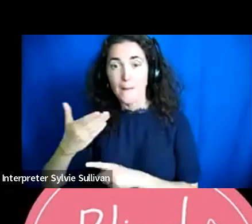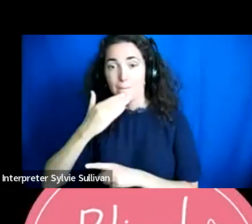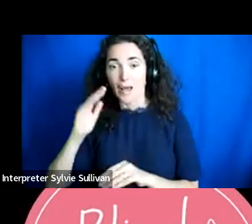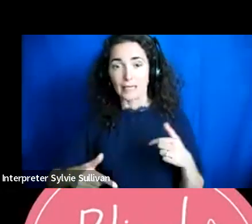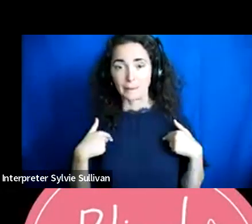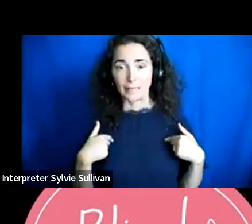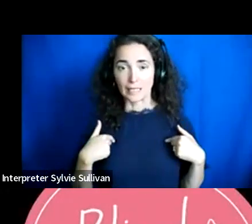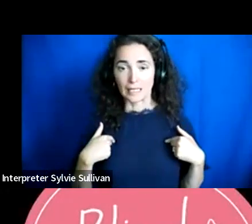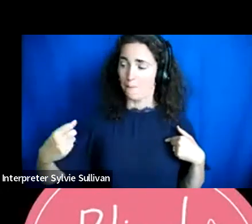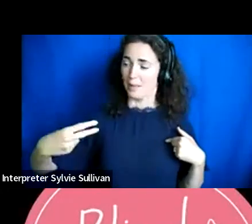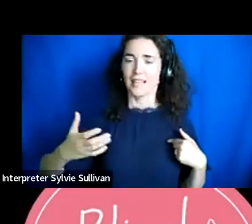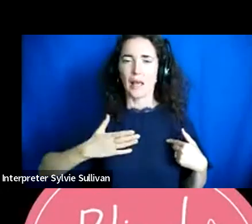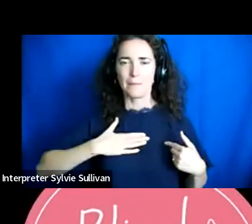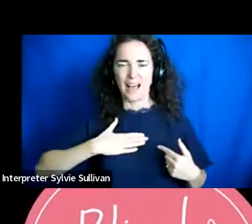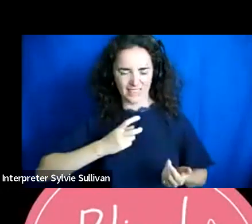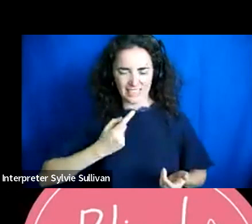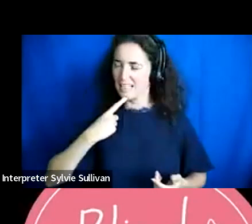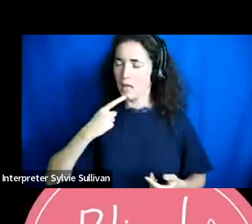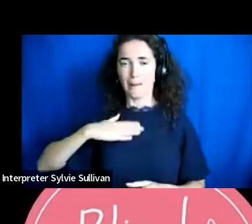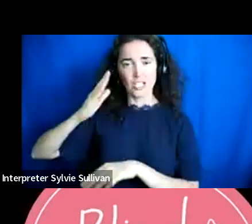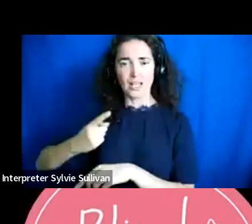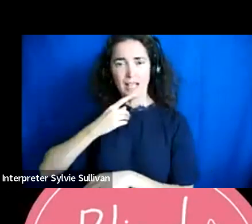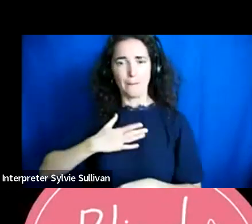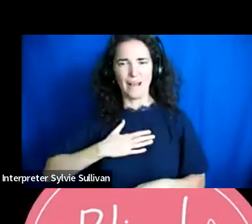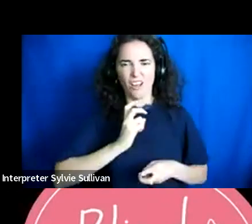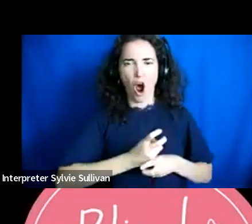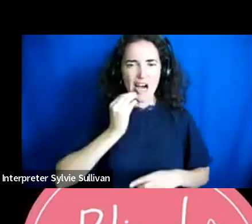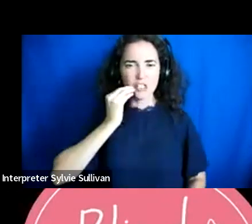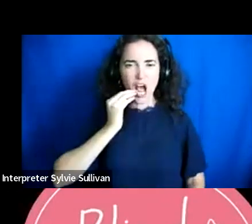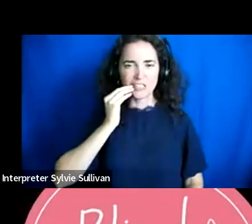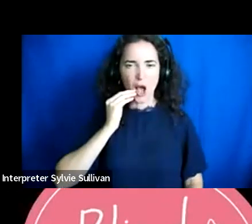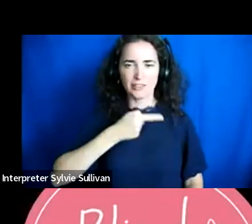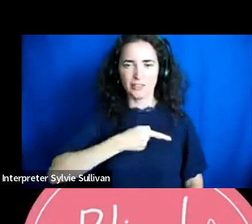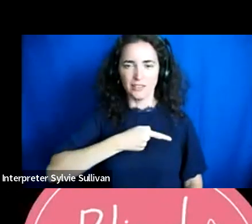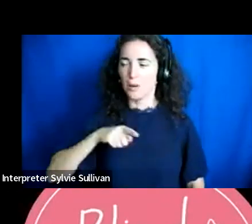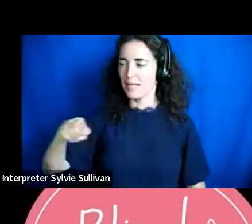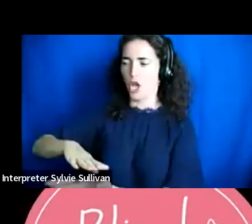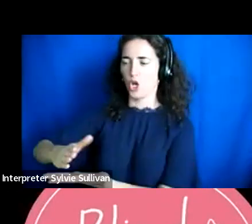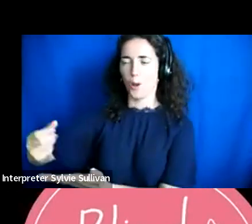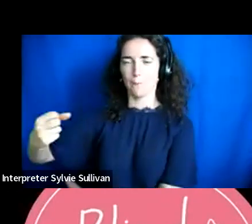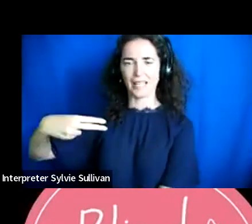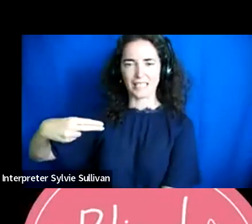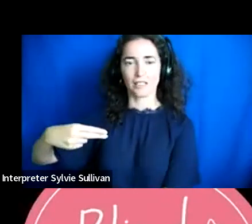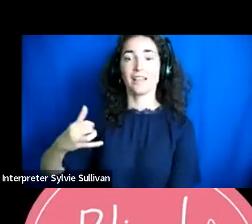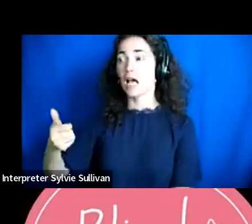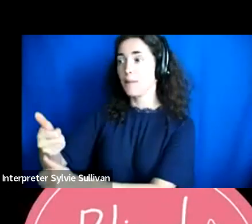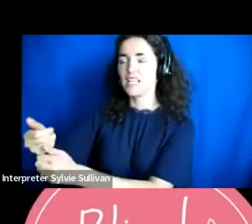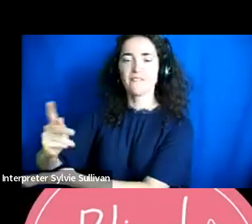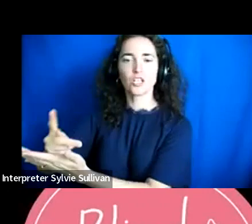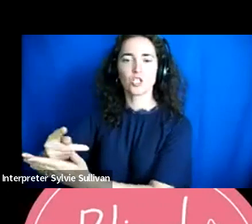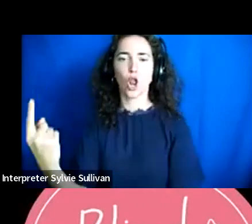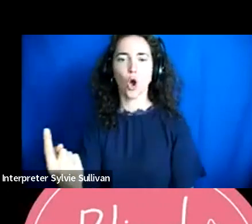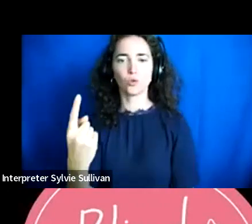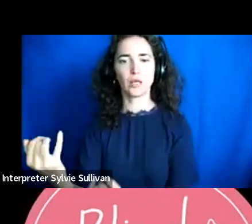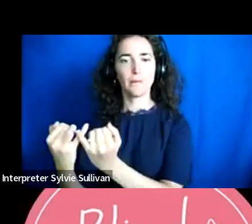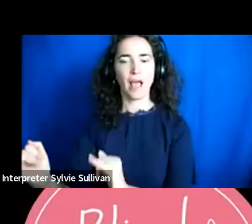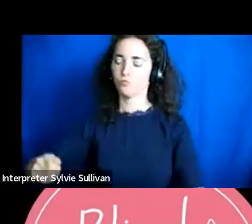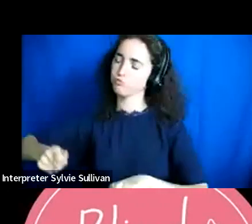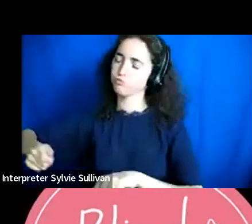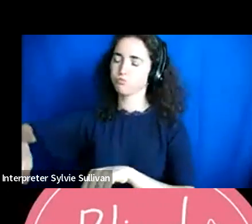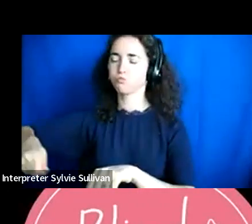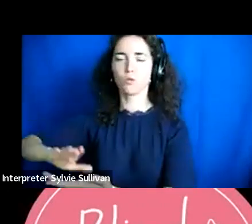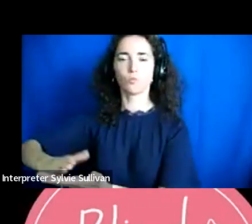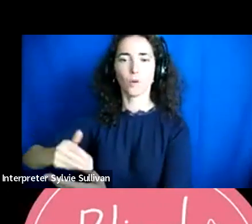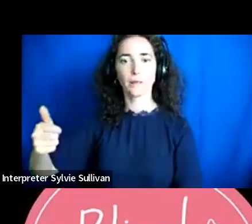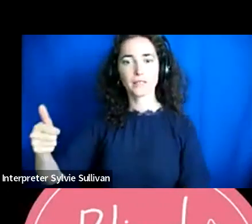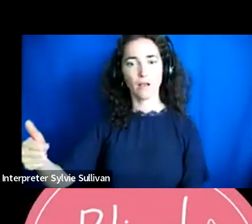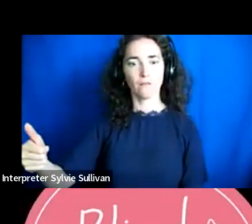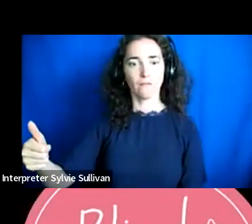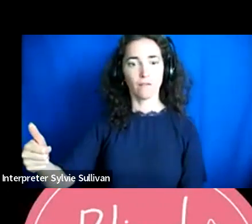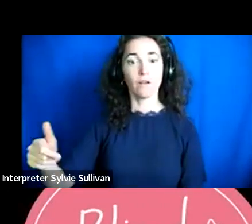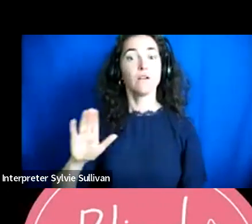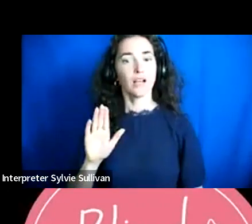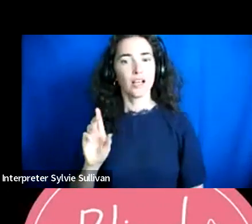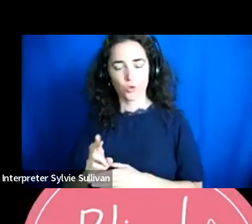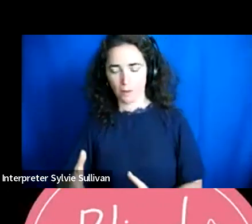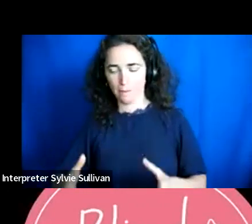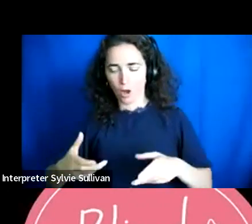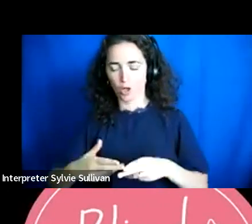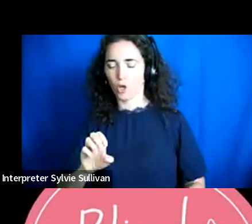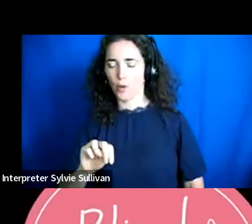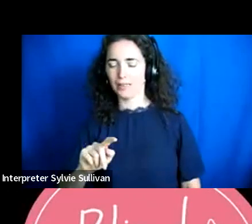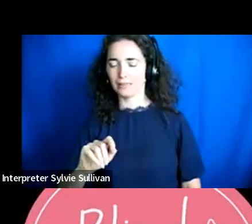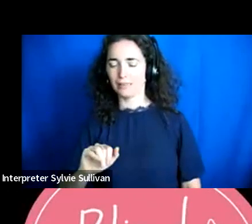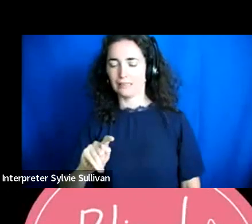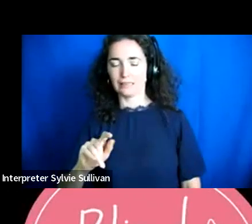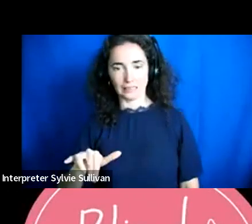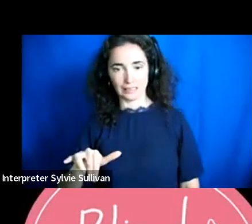Mine was crunchy, he said, now is in the kitchen by himself, and he's chopping and cooking, and although he used an entity pot all in one, and he didn't have as much of the mess as I did